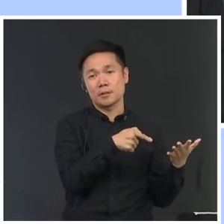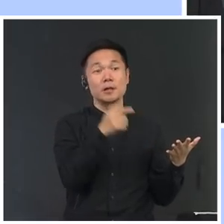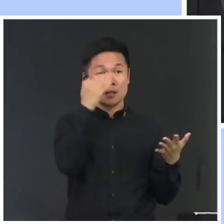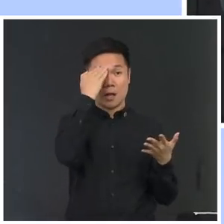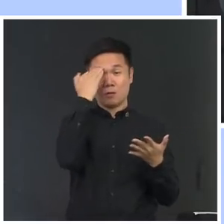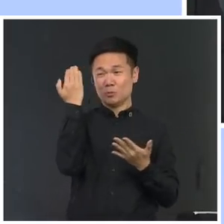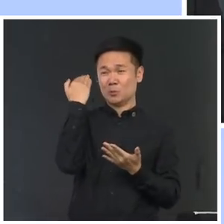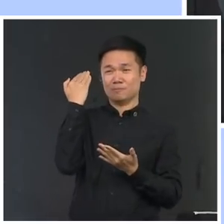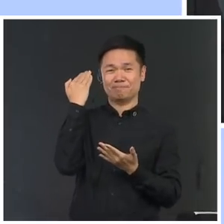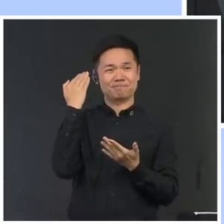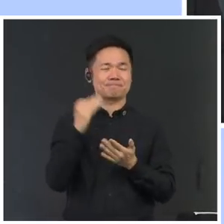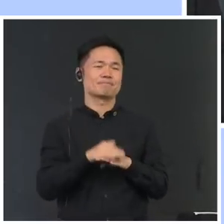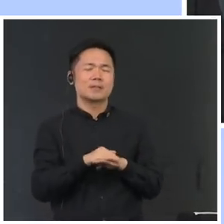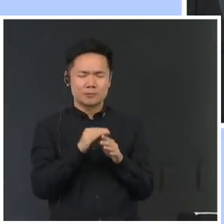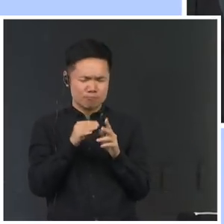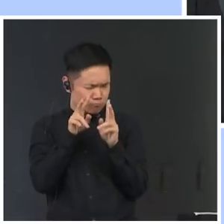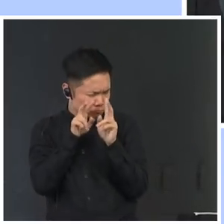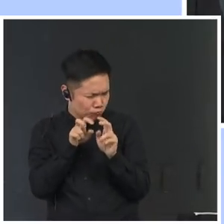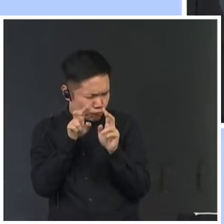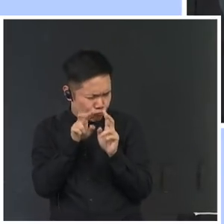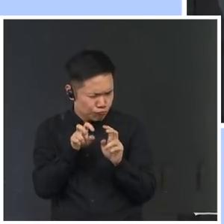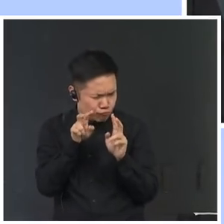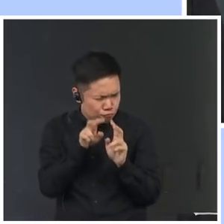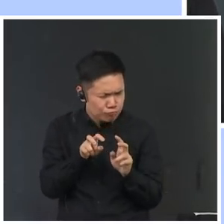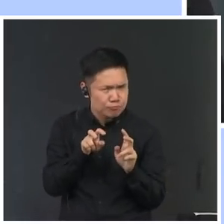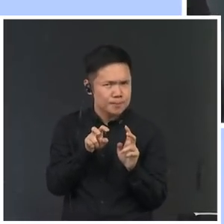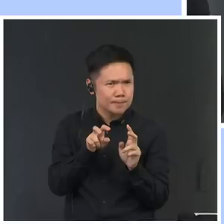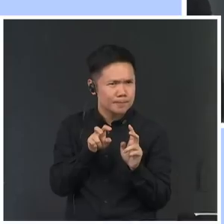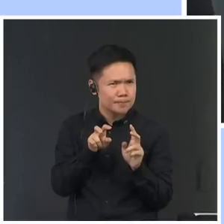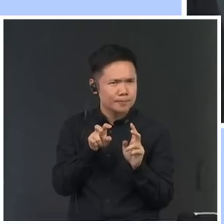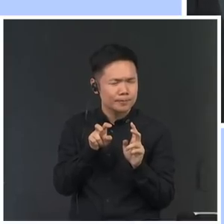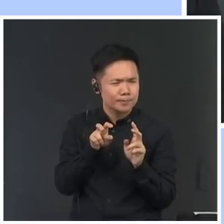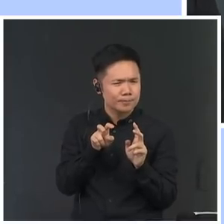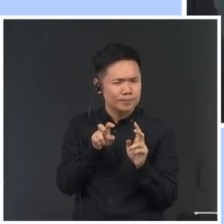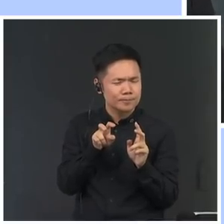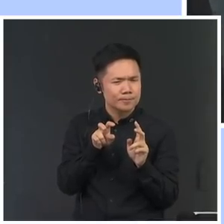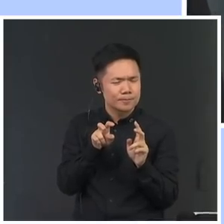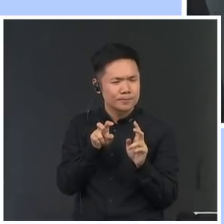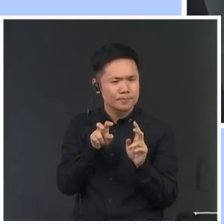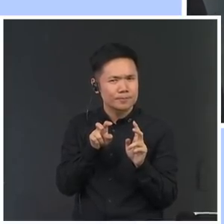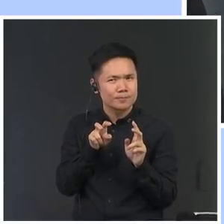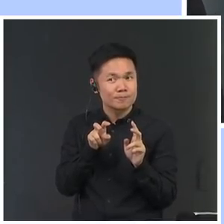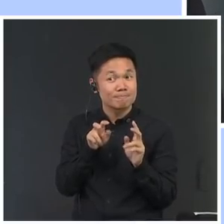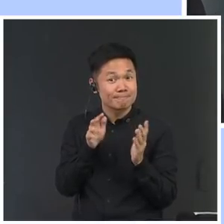Which language -- just like you depend on your parents which language can you depend on?